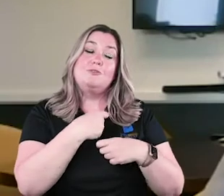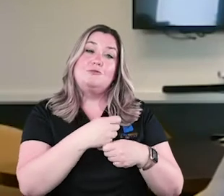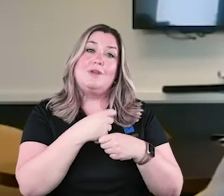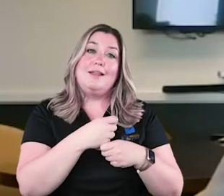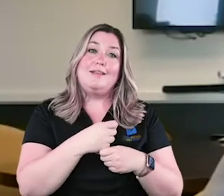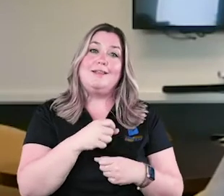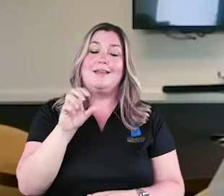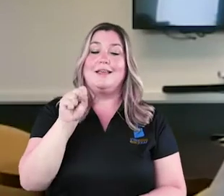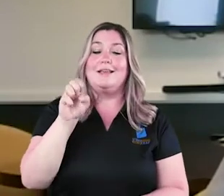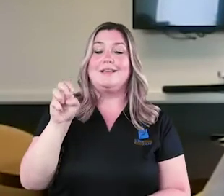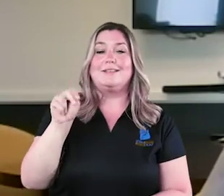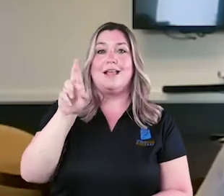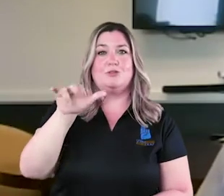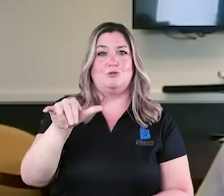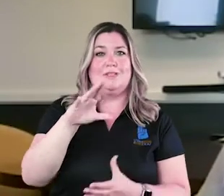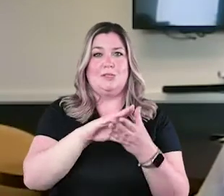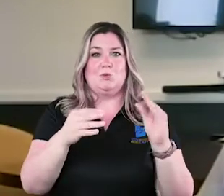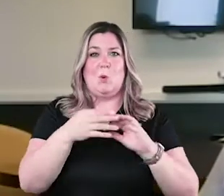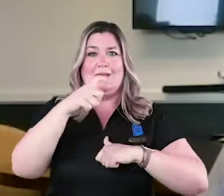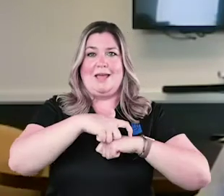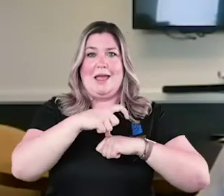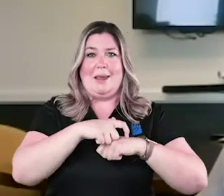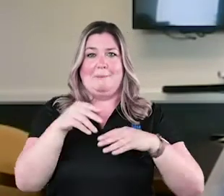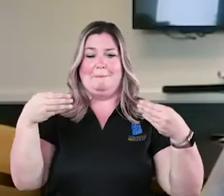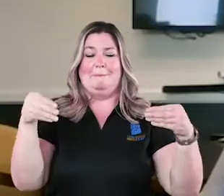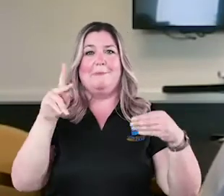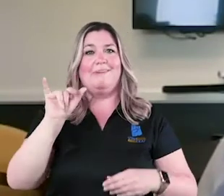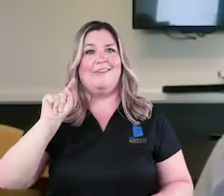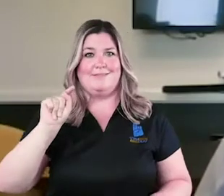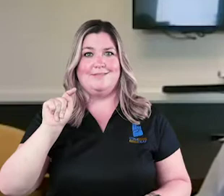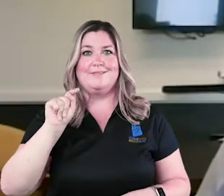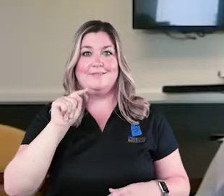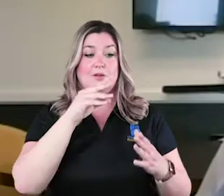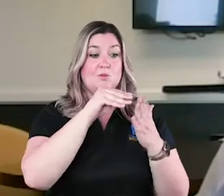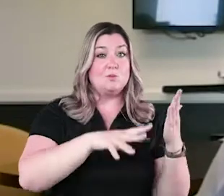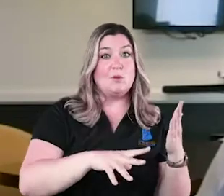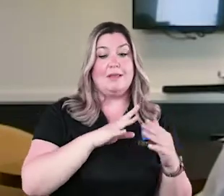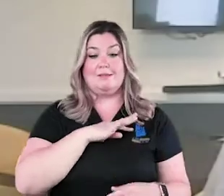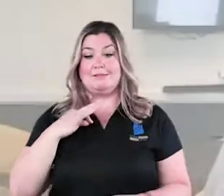utilize. We've also started creating sensory storytime kits so that students, staff and